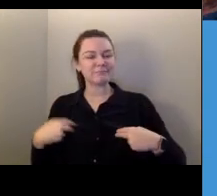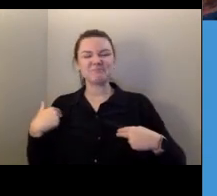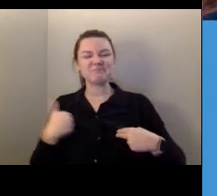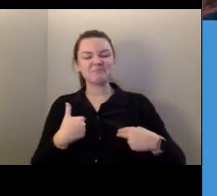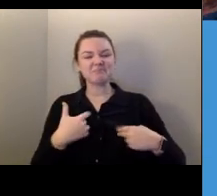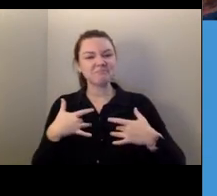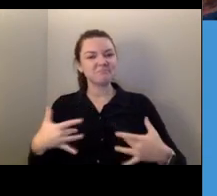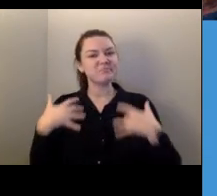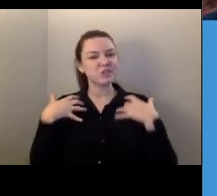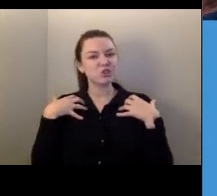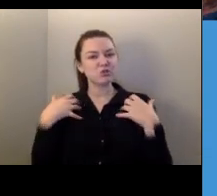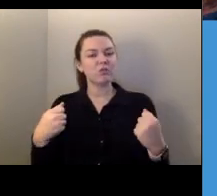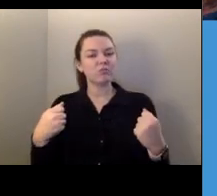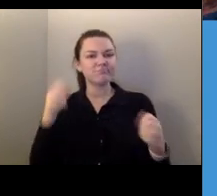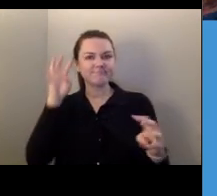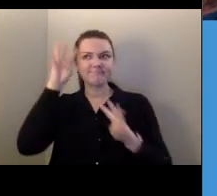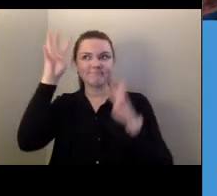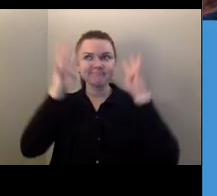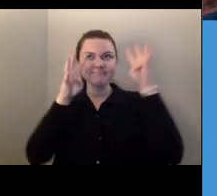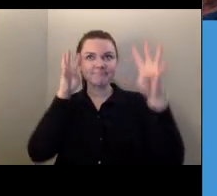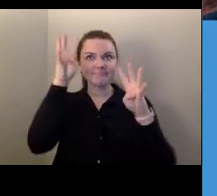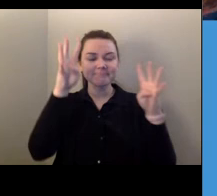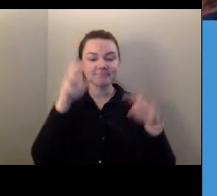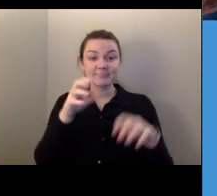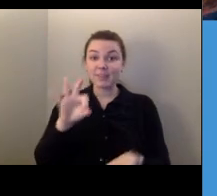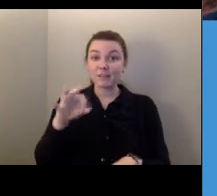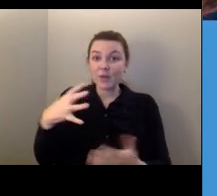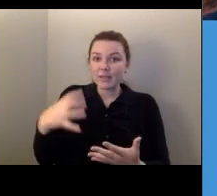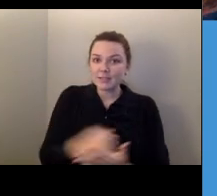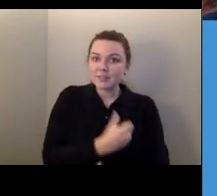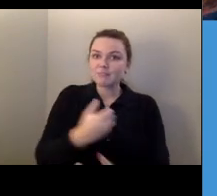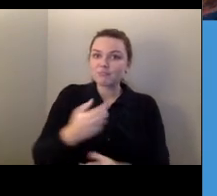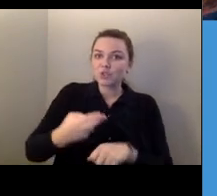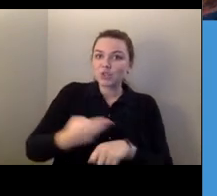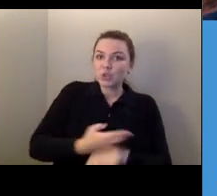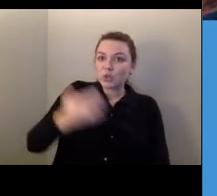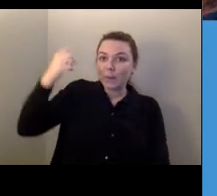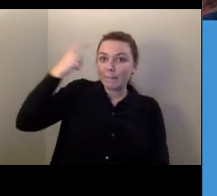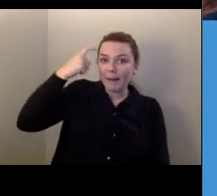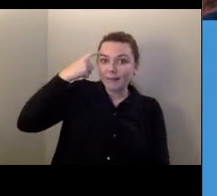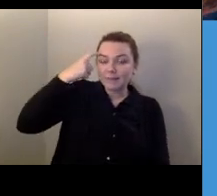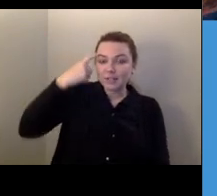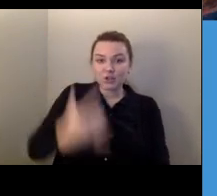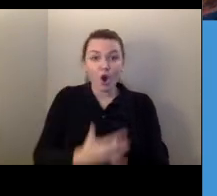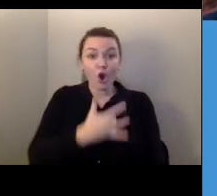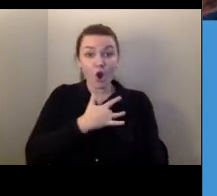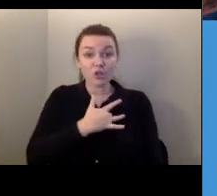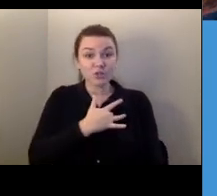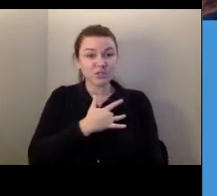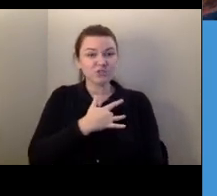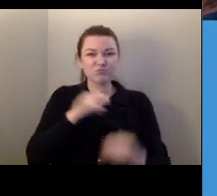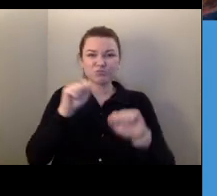And if we use our minds and our hearts, then we can really meet some of these challenges